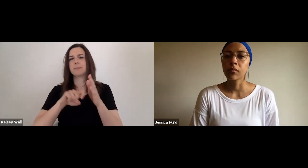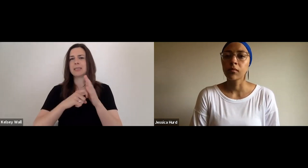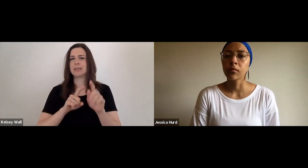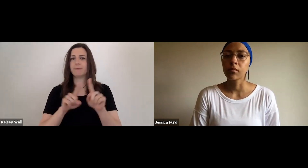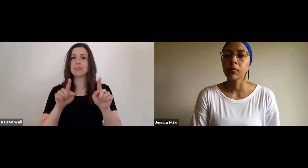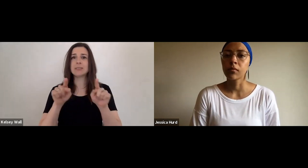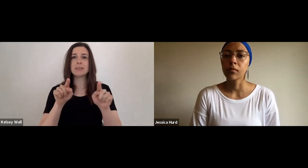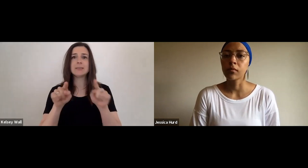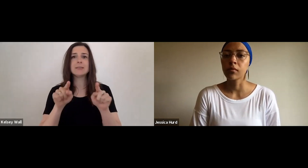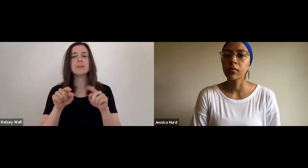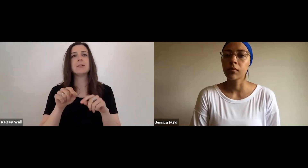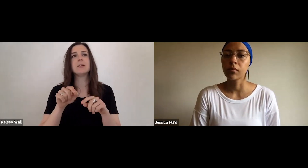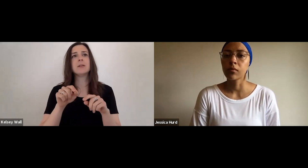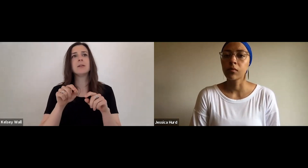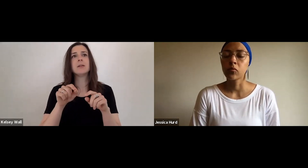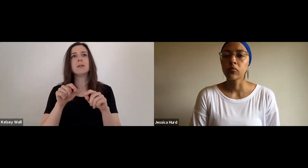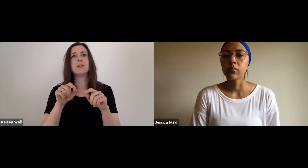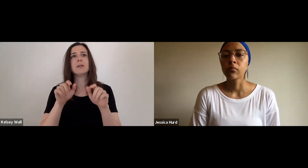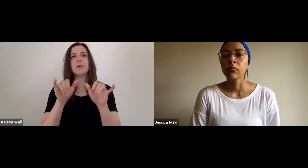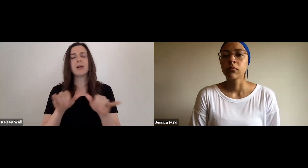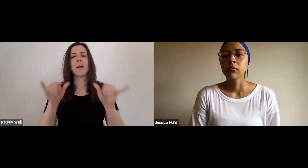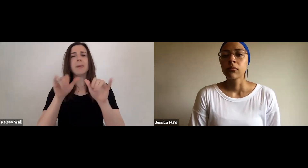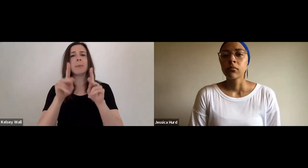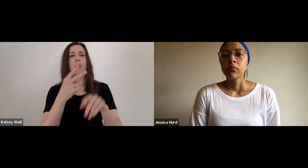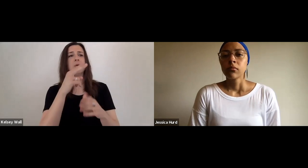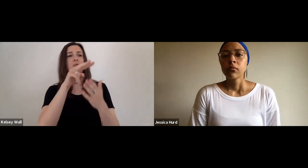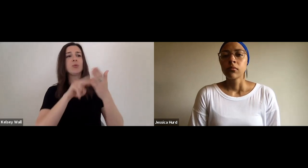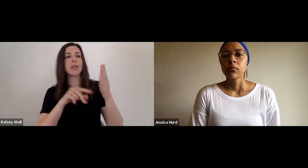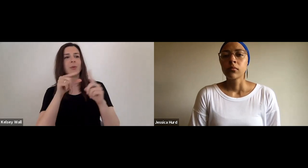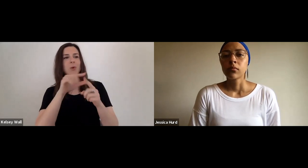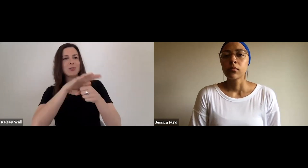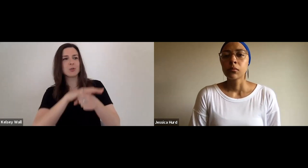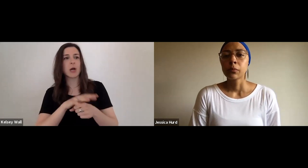It's important that you understand the difference between eustress and distress.